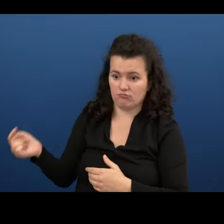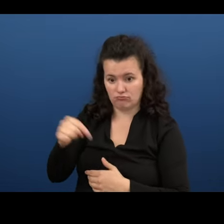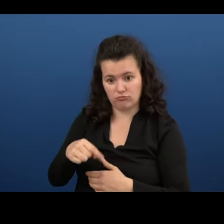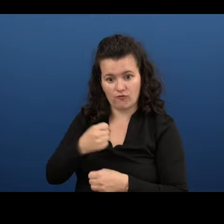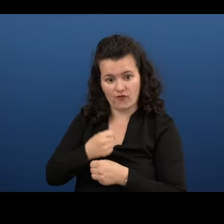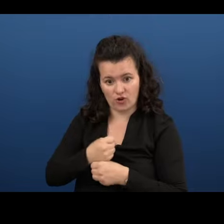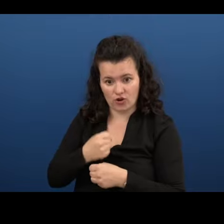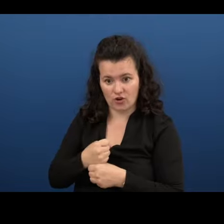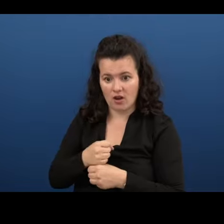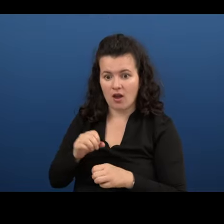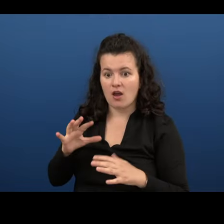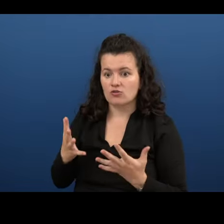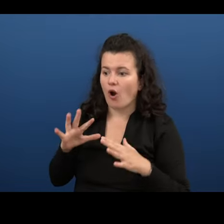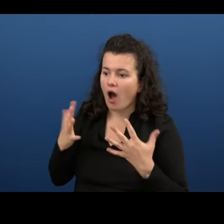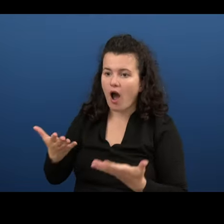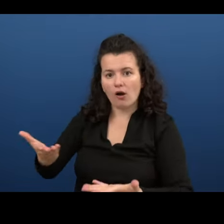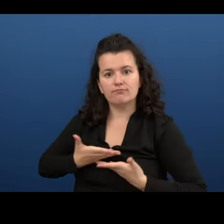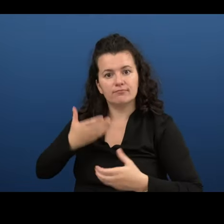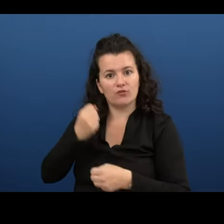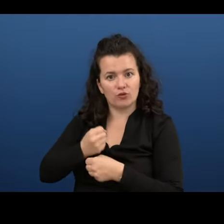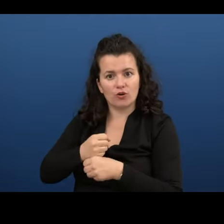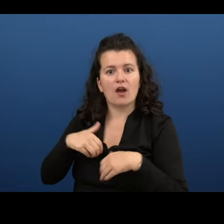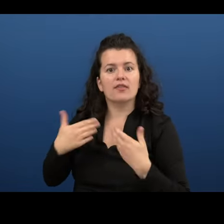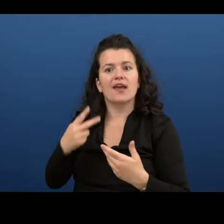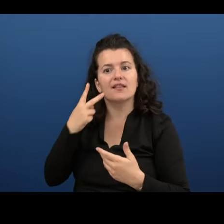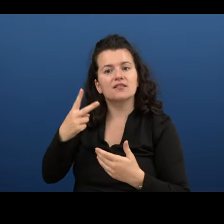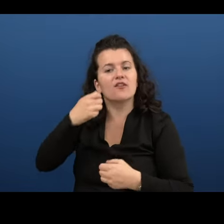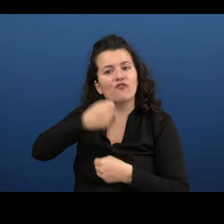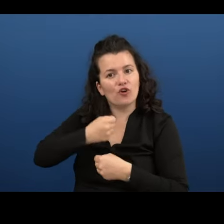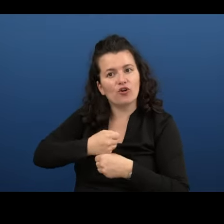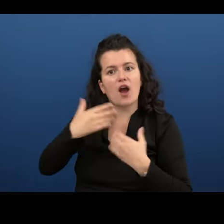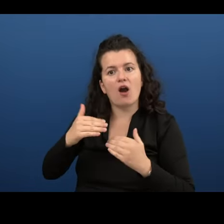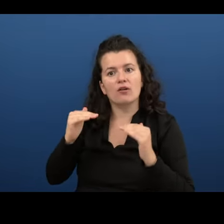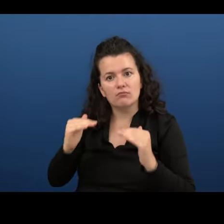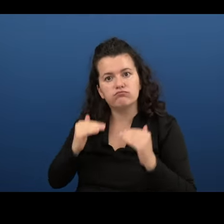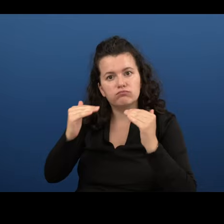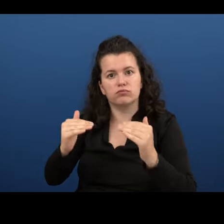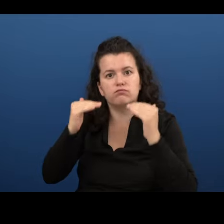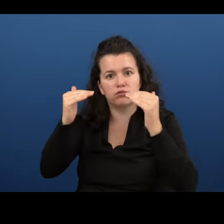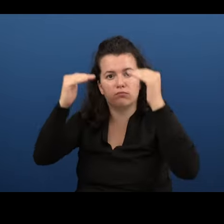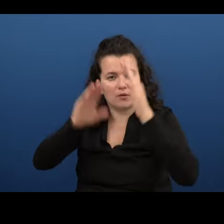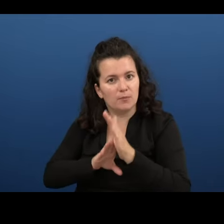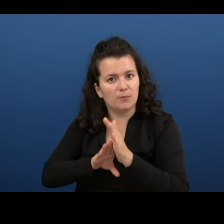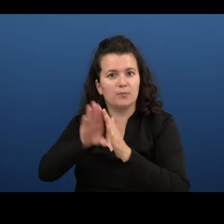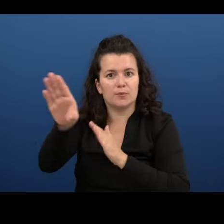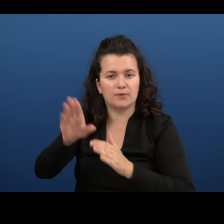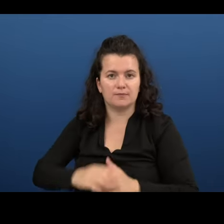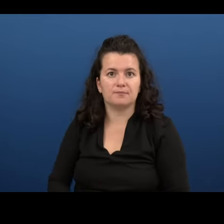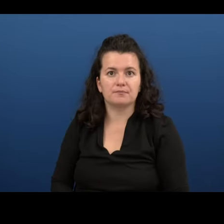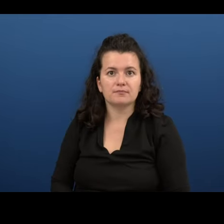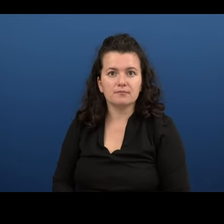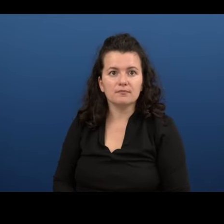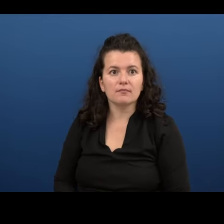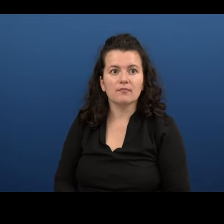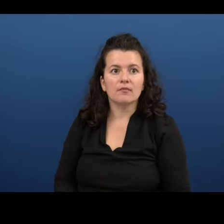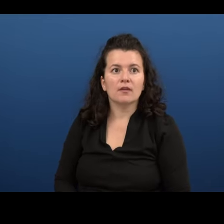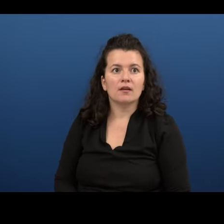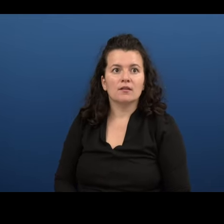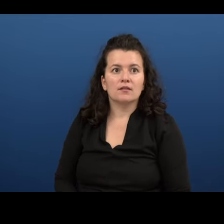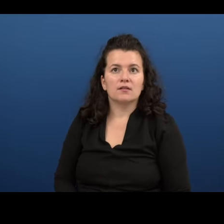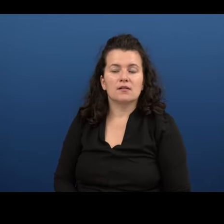16:26:50 Once they they access employment and it's very important for us to know that